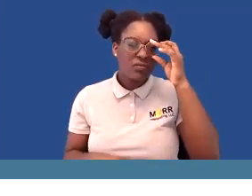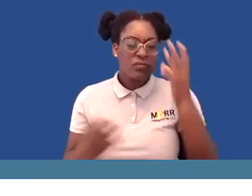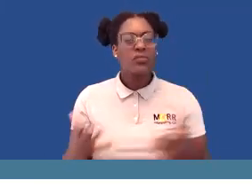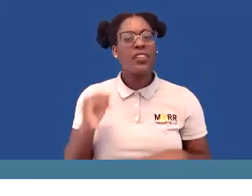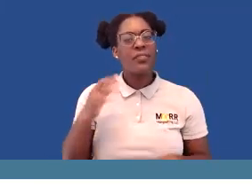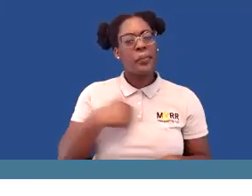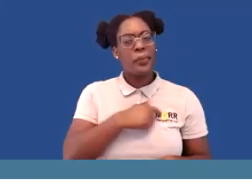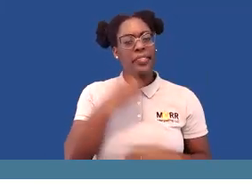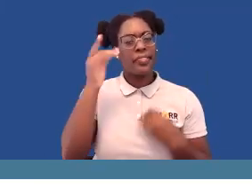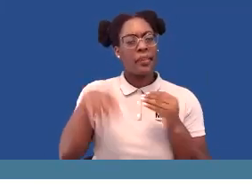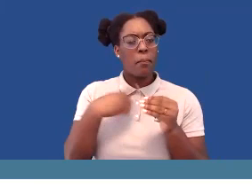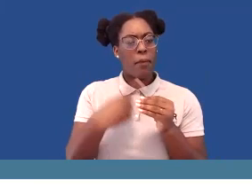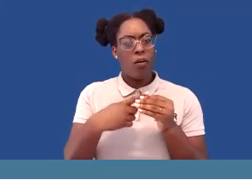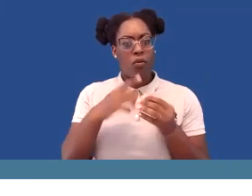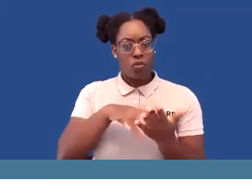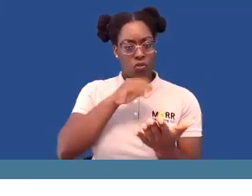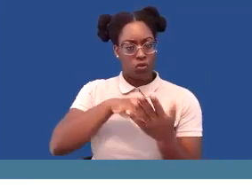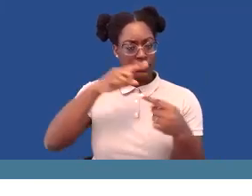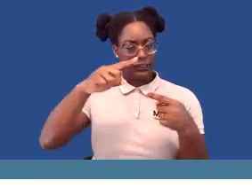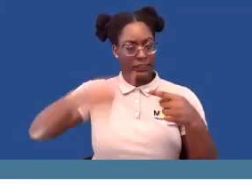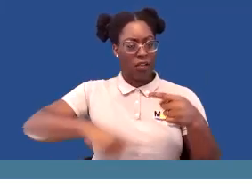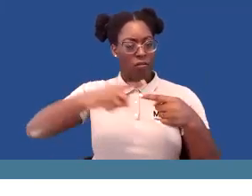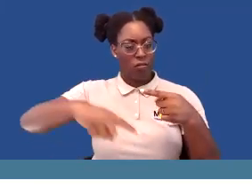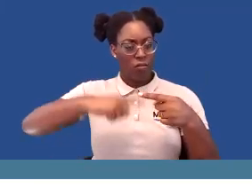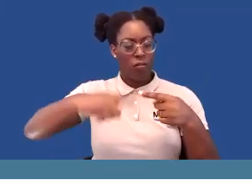that I think is very applicable to writing center work,